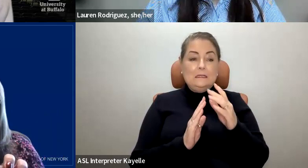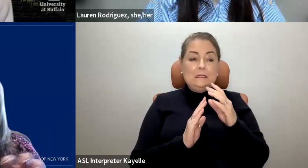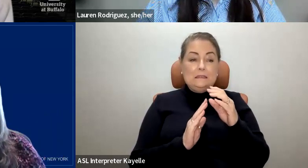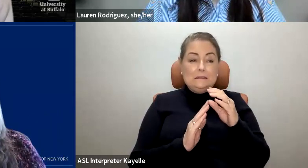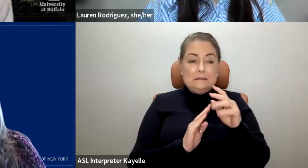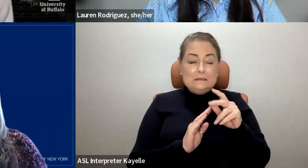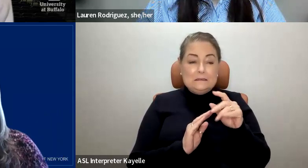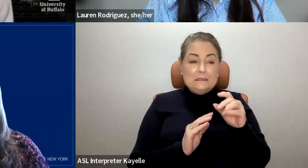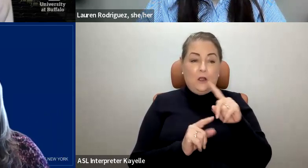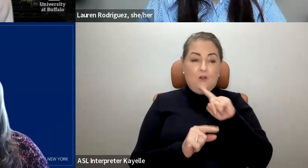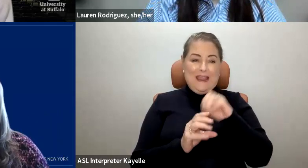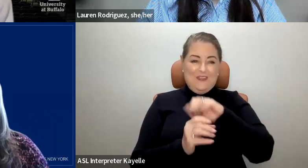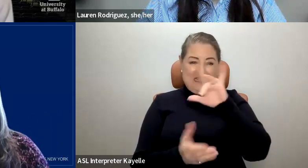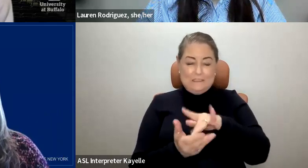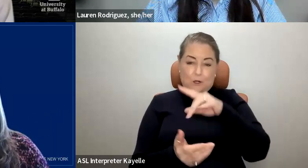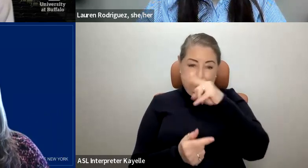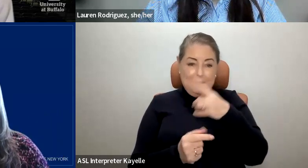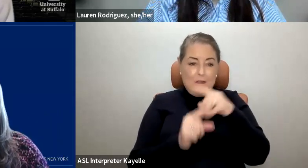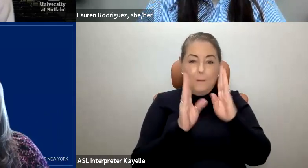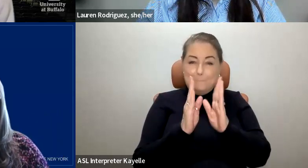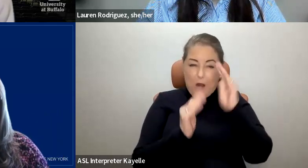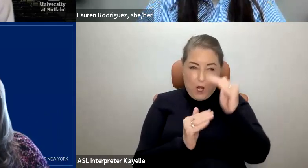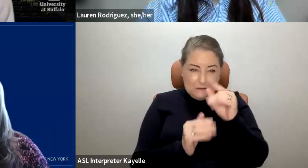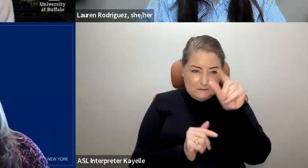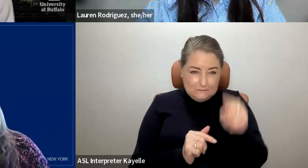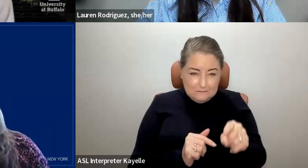center there. And that has informed the work of the four